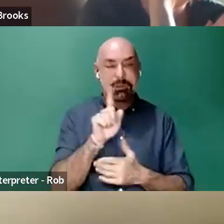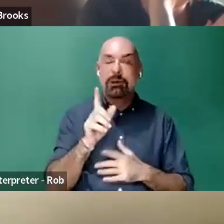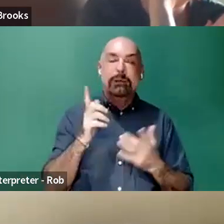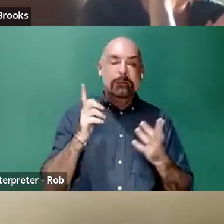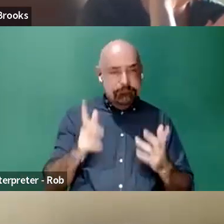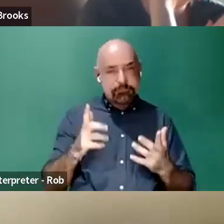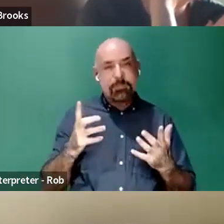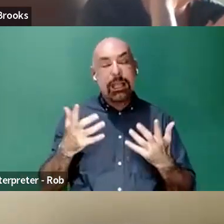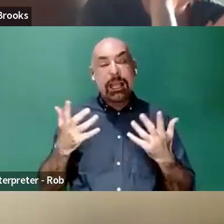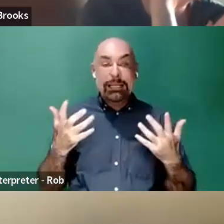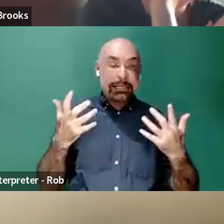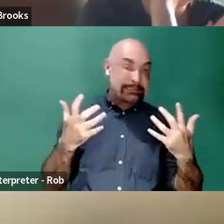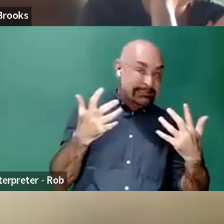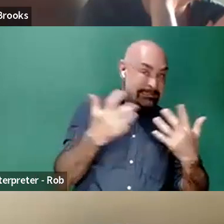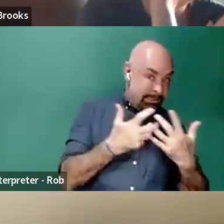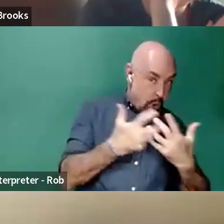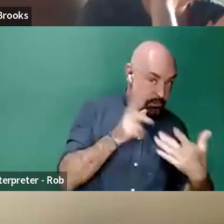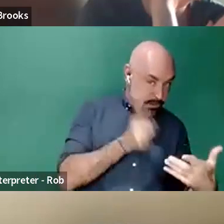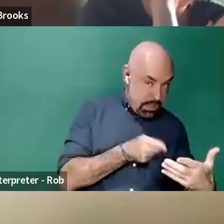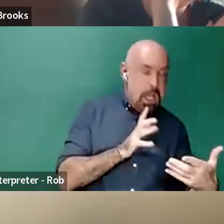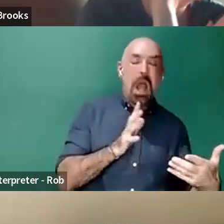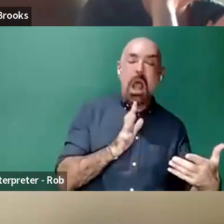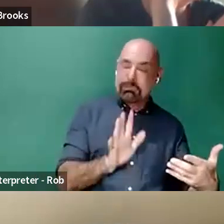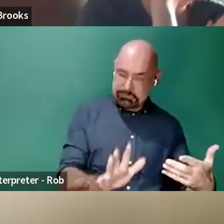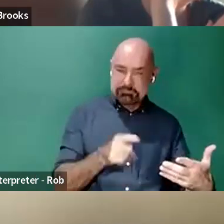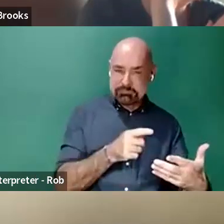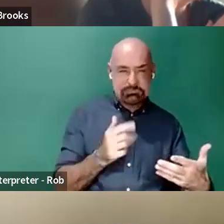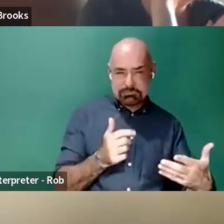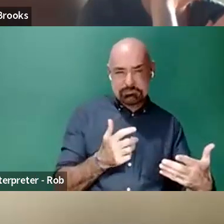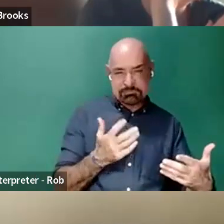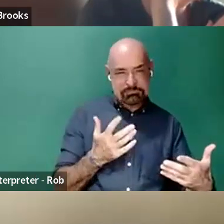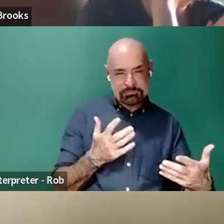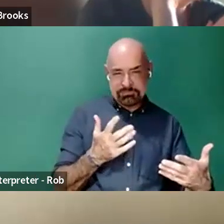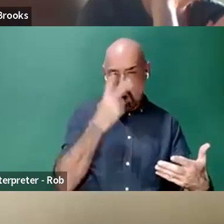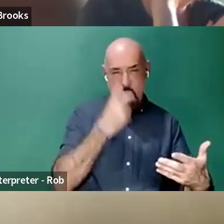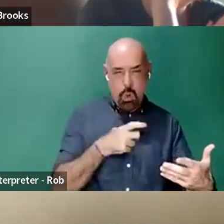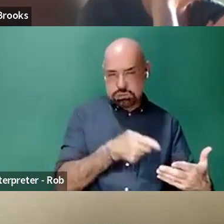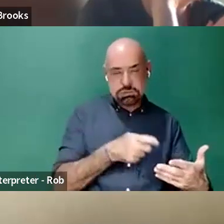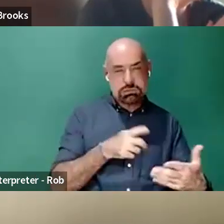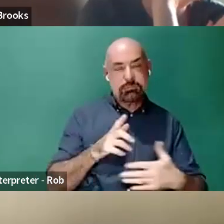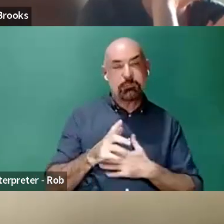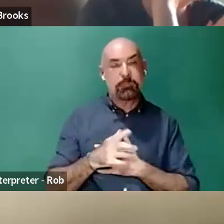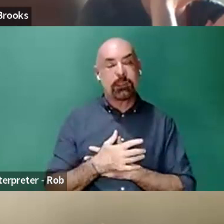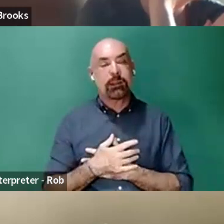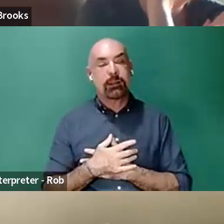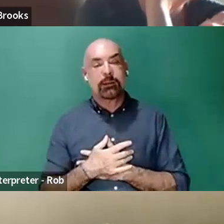a lot of it is going to be out of date now. I do think that, sorry, Susan, I do think that what we have